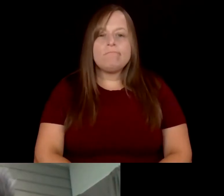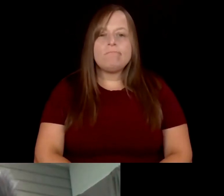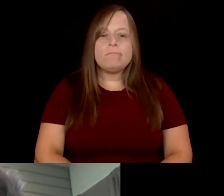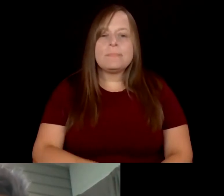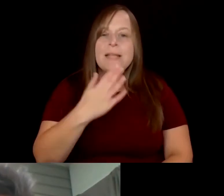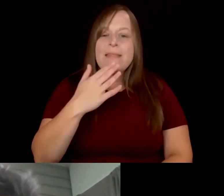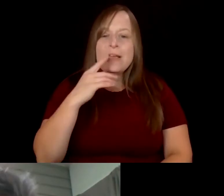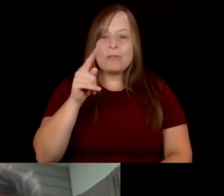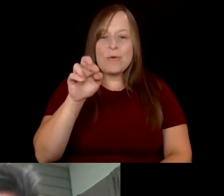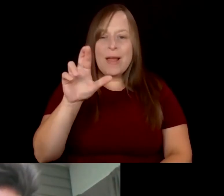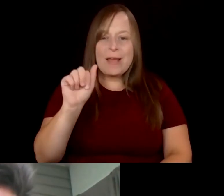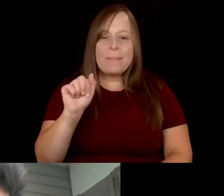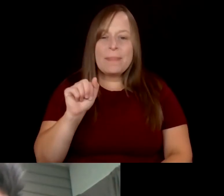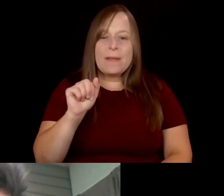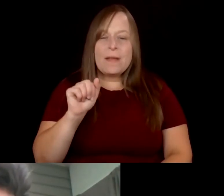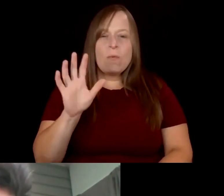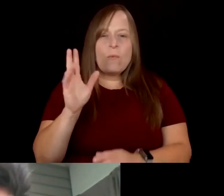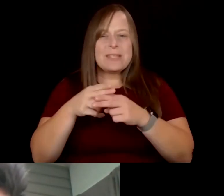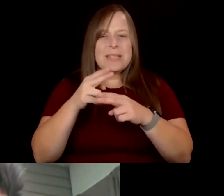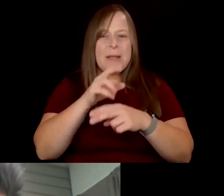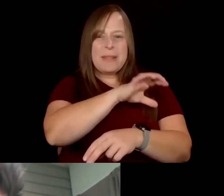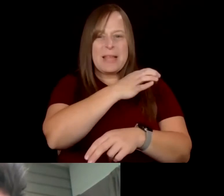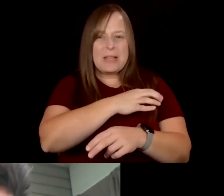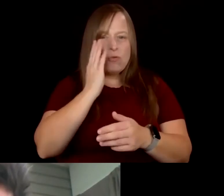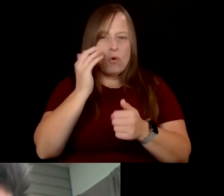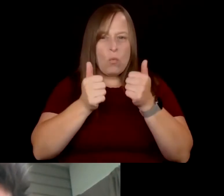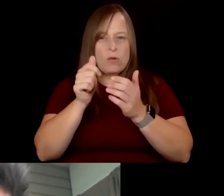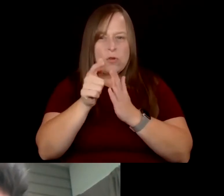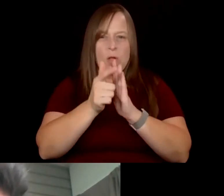Thanks, Loretta. And what was the name of that clinic or which law school in case people wanna reach out